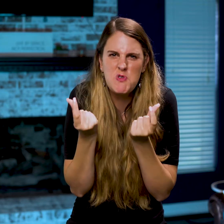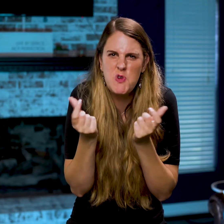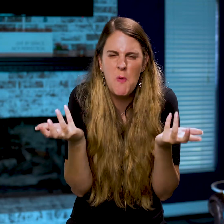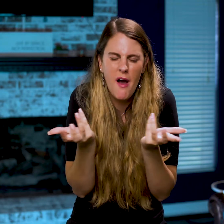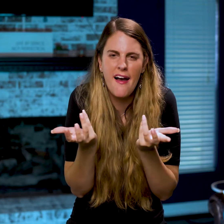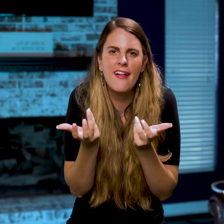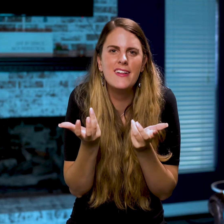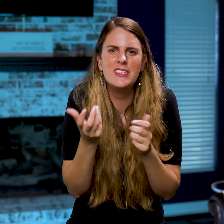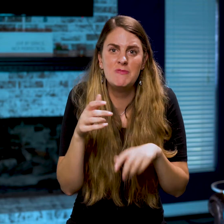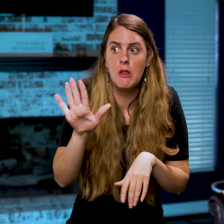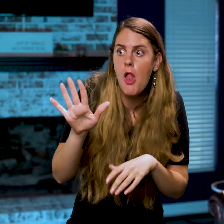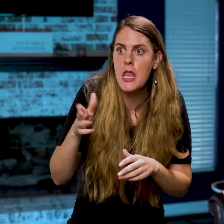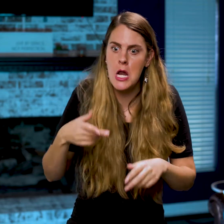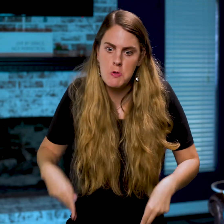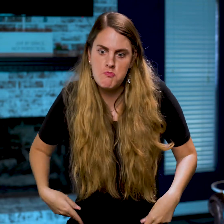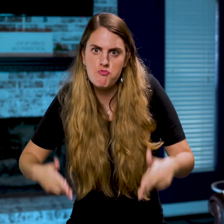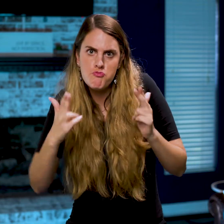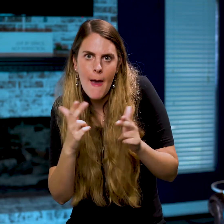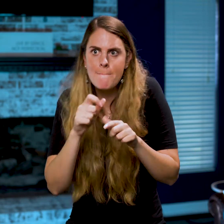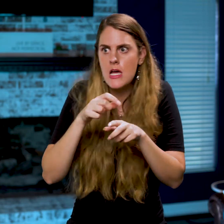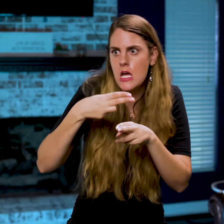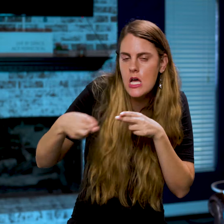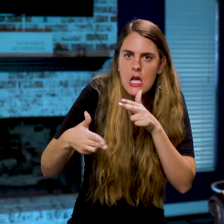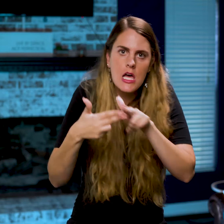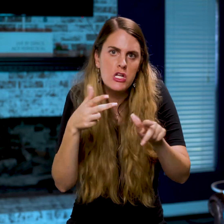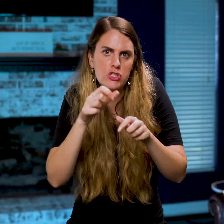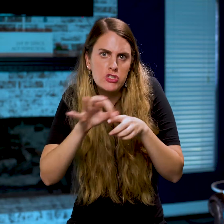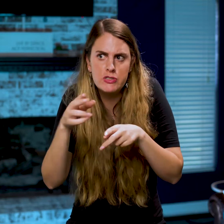with sharpening your weapons